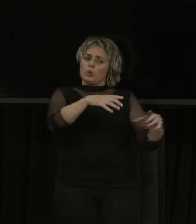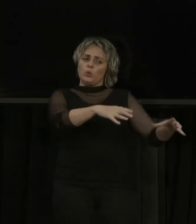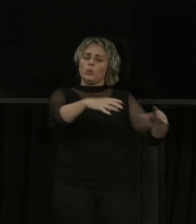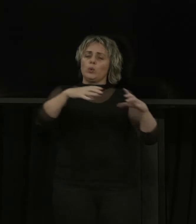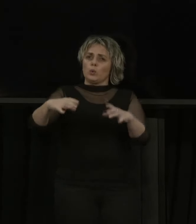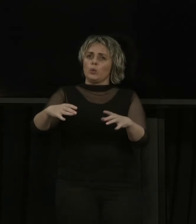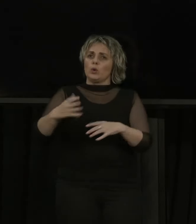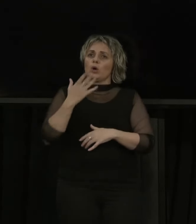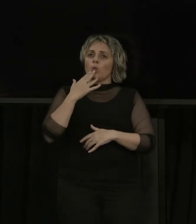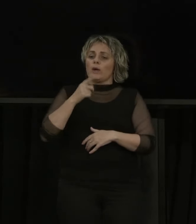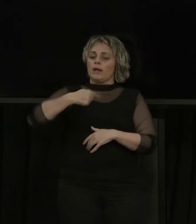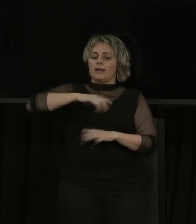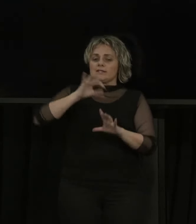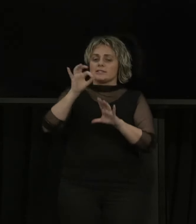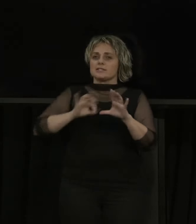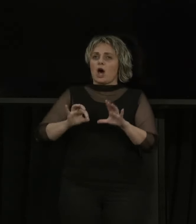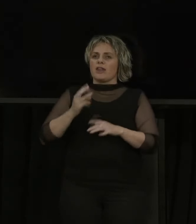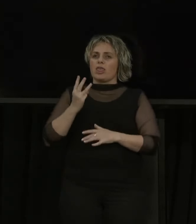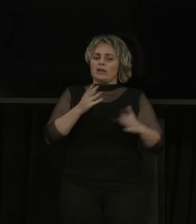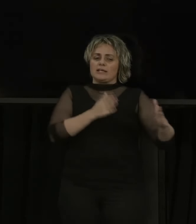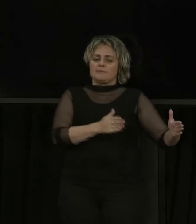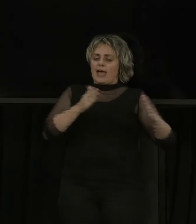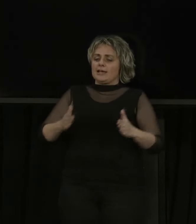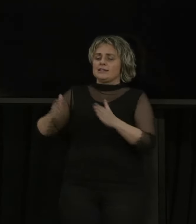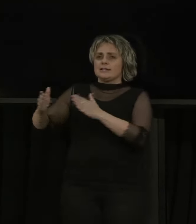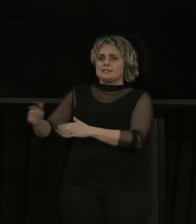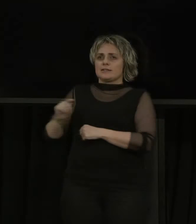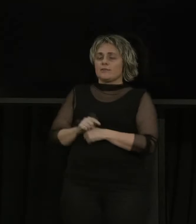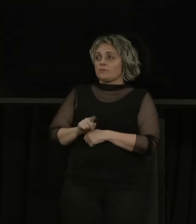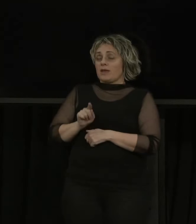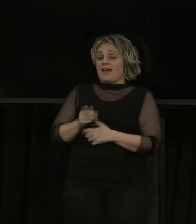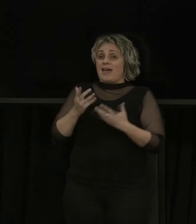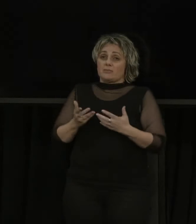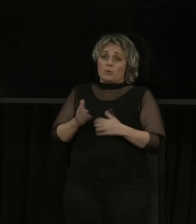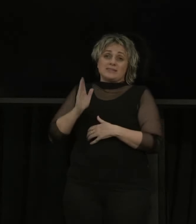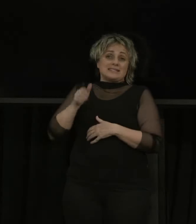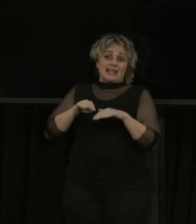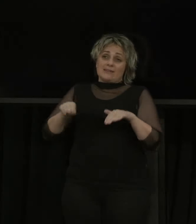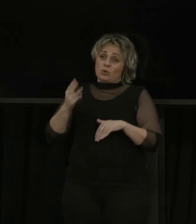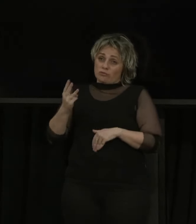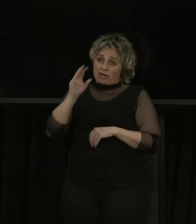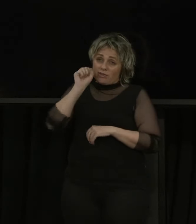what insurances can you give to those communities that there